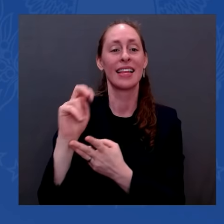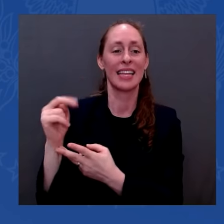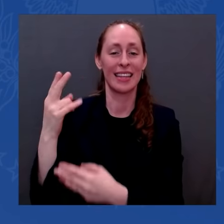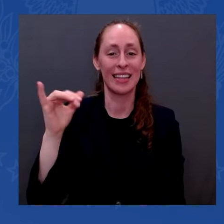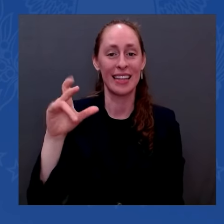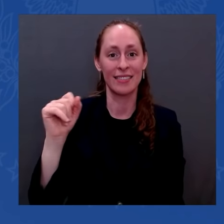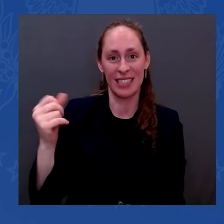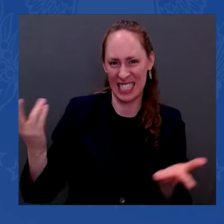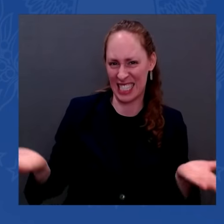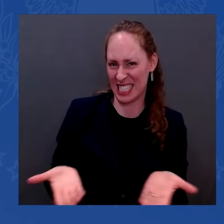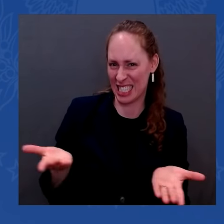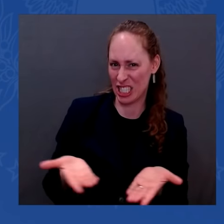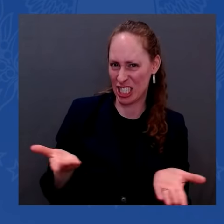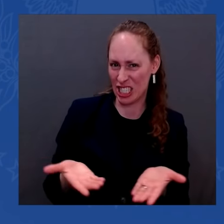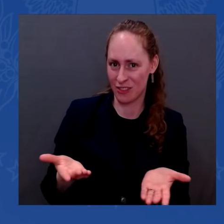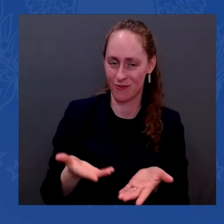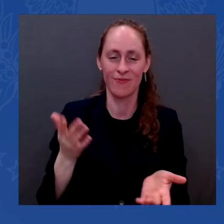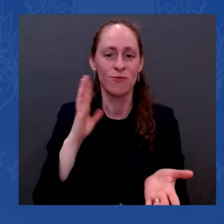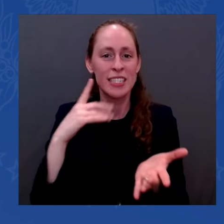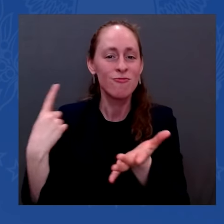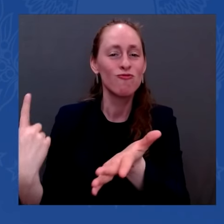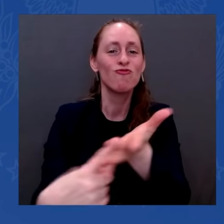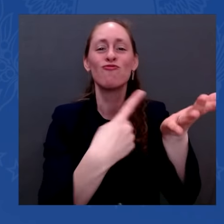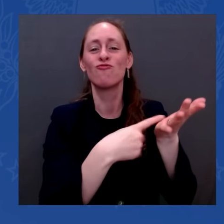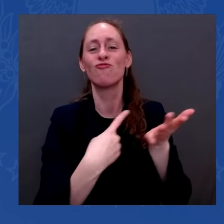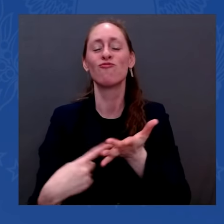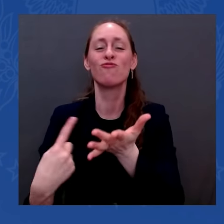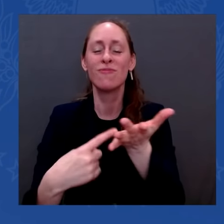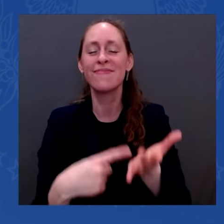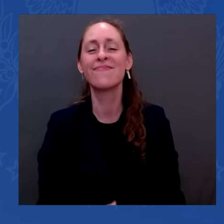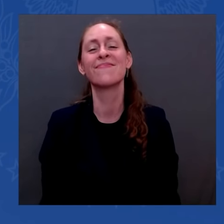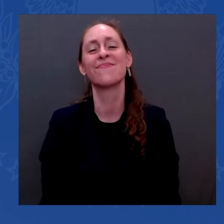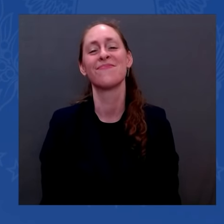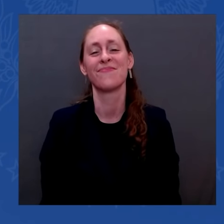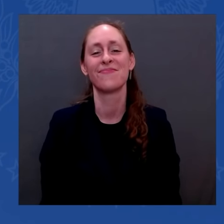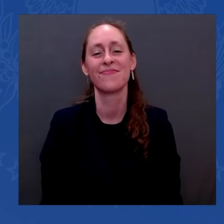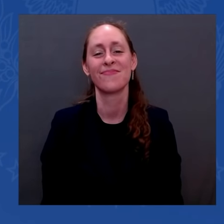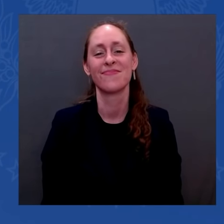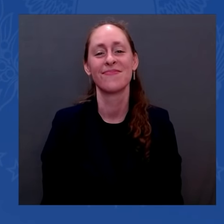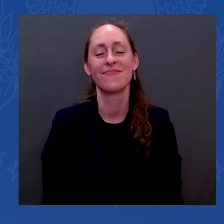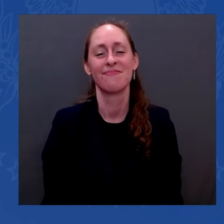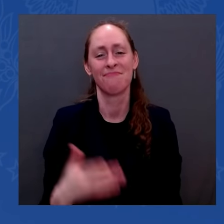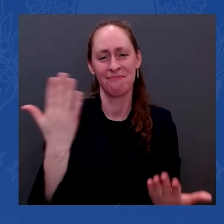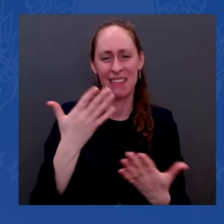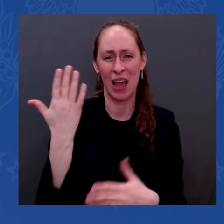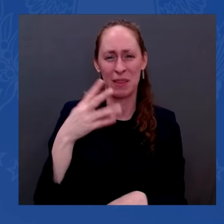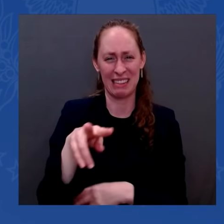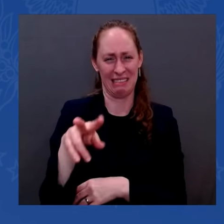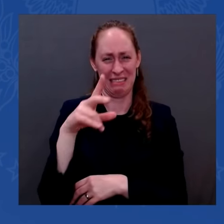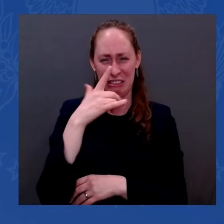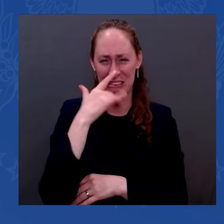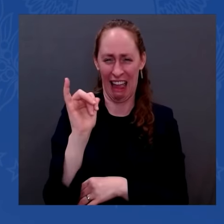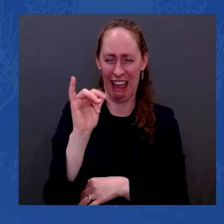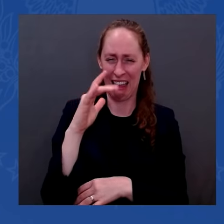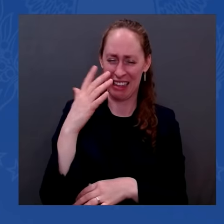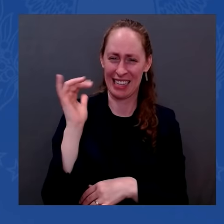but, really, it's about something quite simple. It's all about the belief we share that to build a truly strong economy,